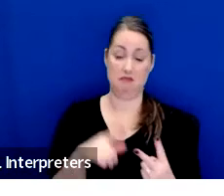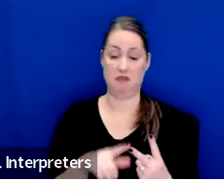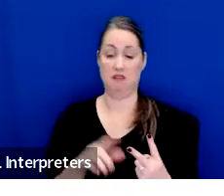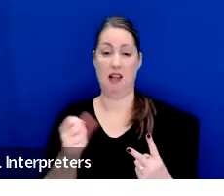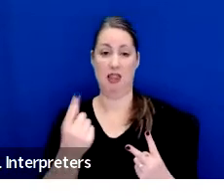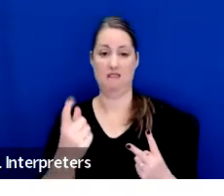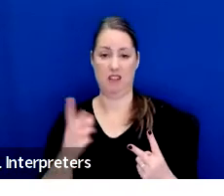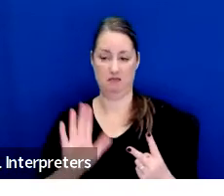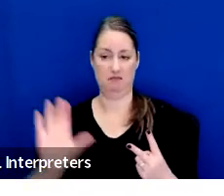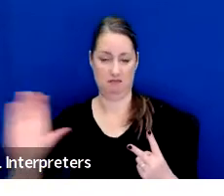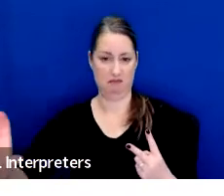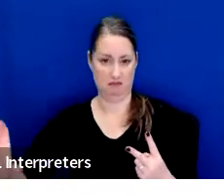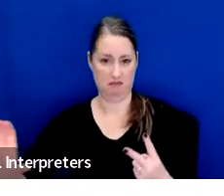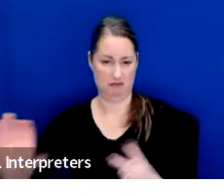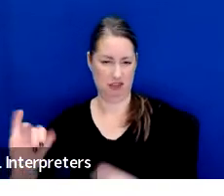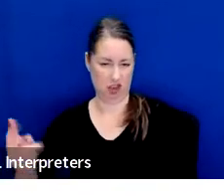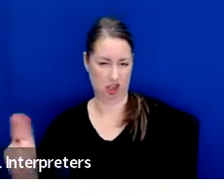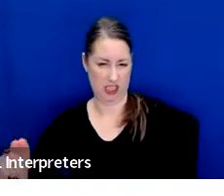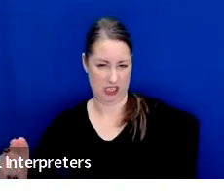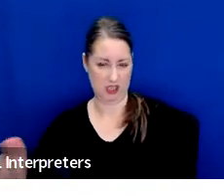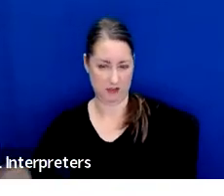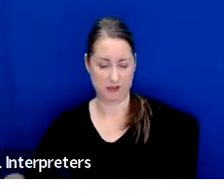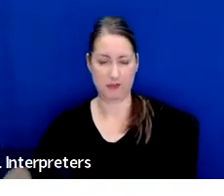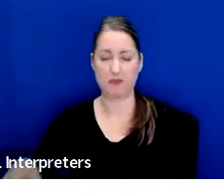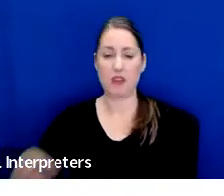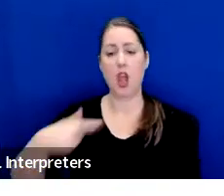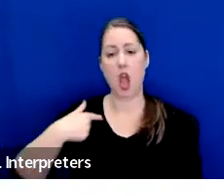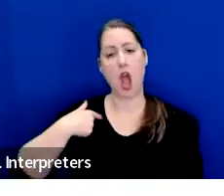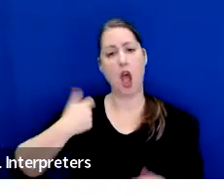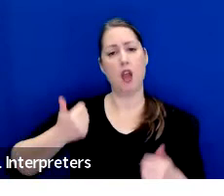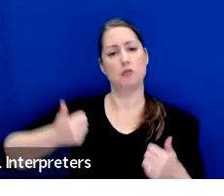So I was kind of ahead of her and I was starting to look